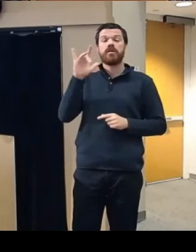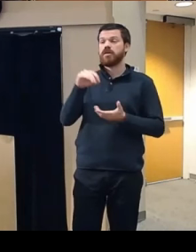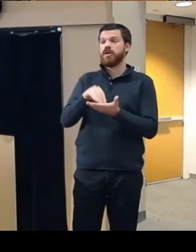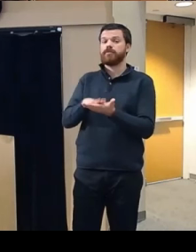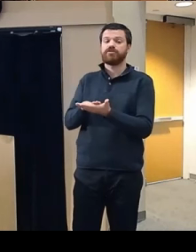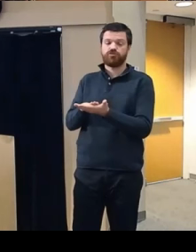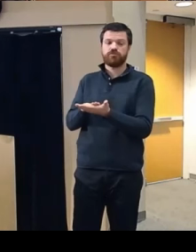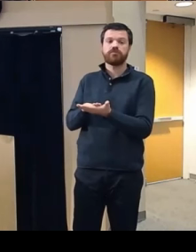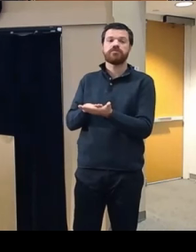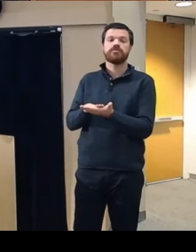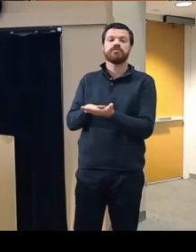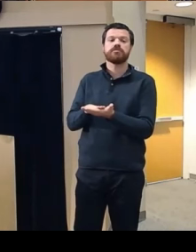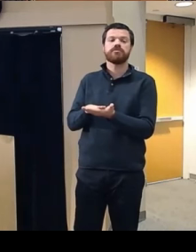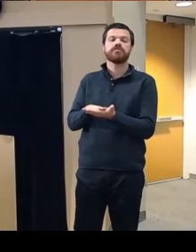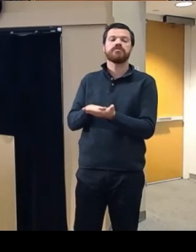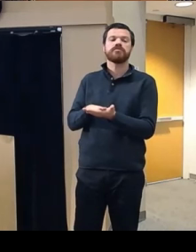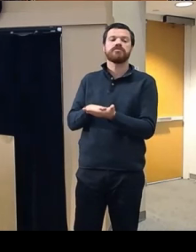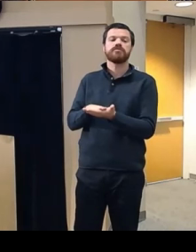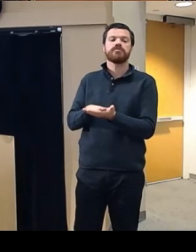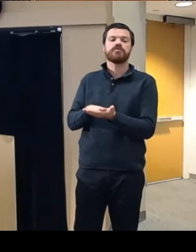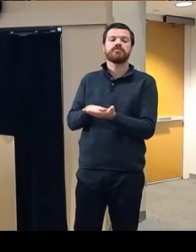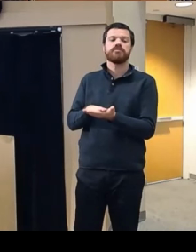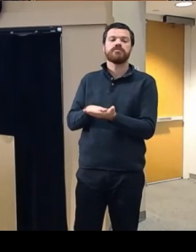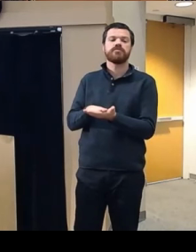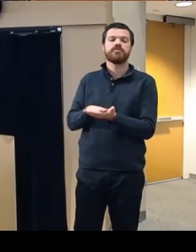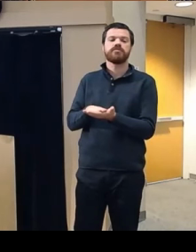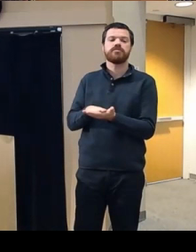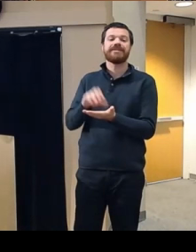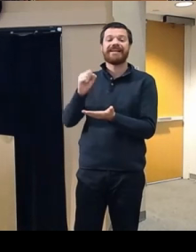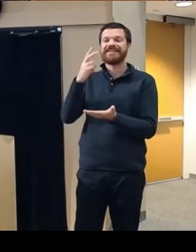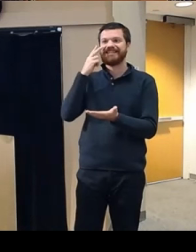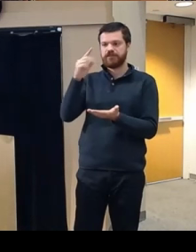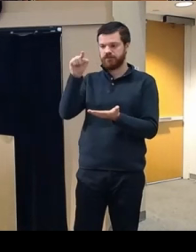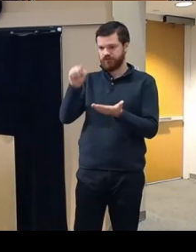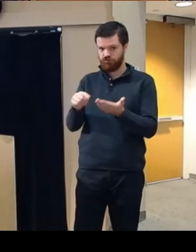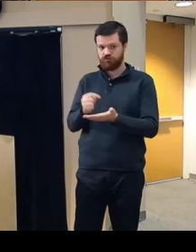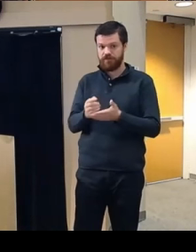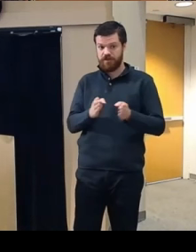ation I can see the formatted version of the treatment plan here and I can I could print